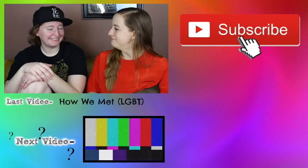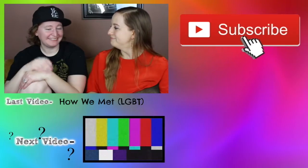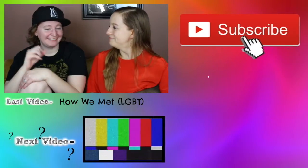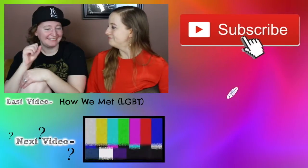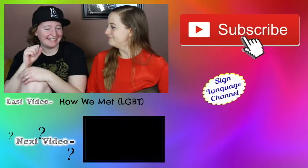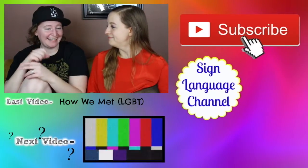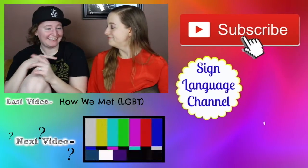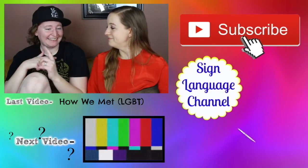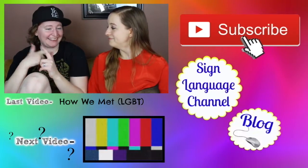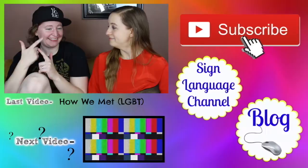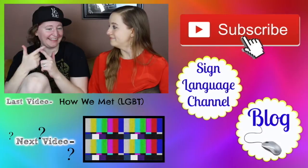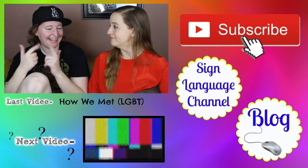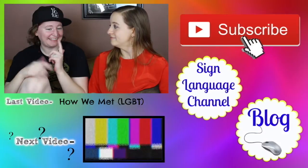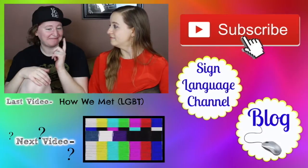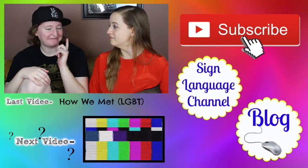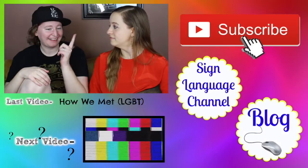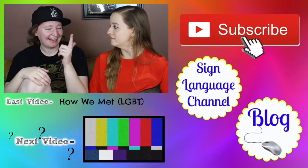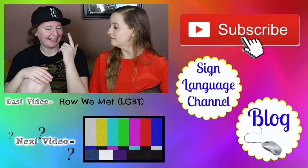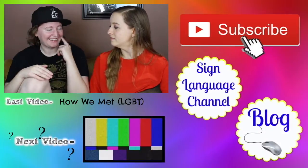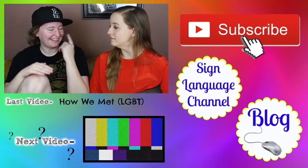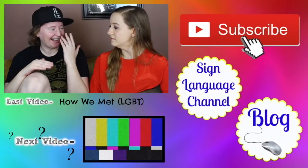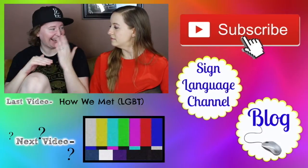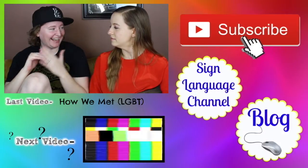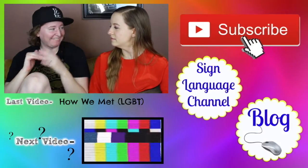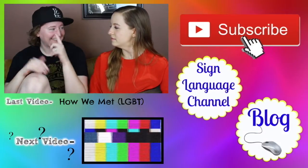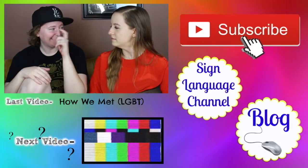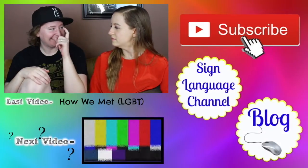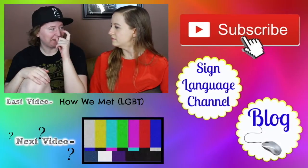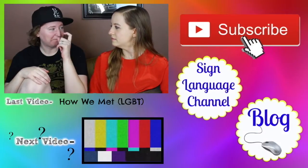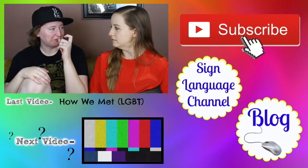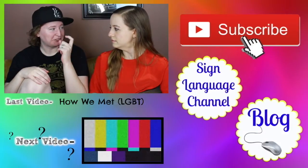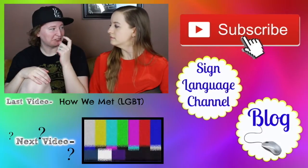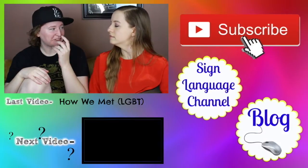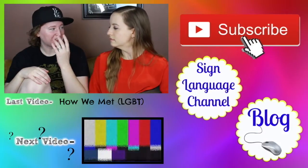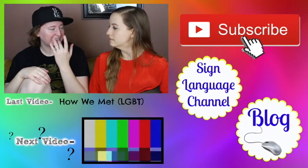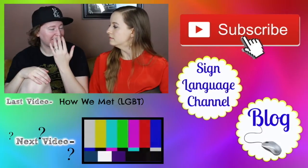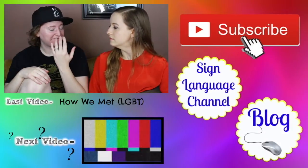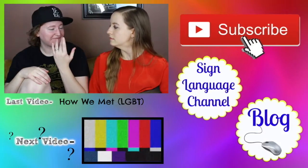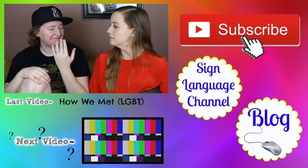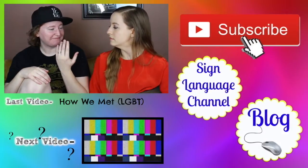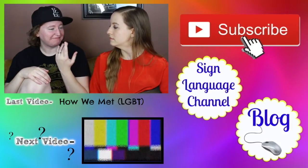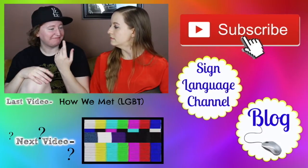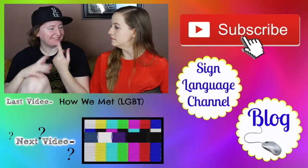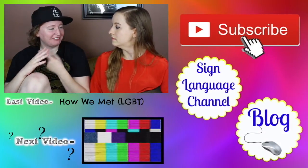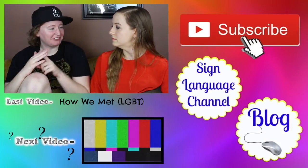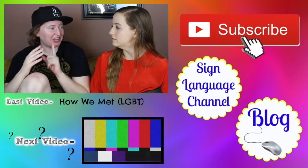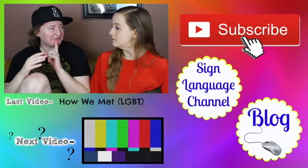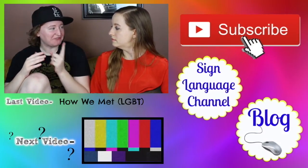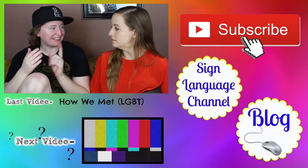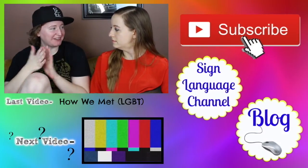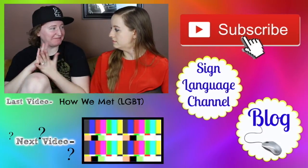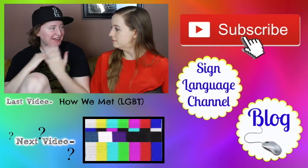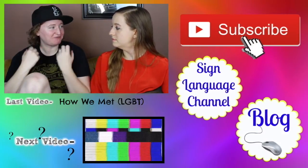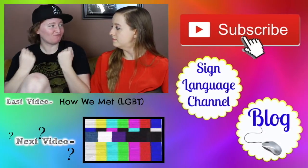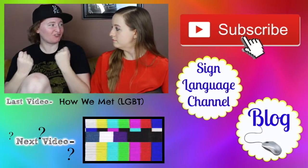(click) Yeah and then... later on I think towards the end of the summer, ummm just kind of started to really...